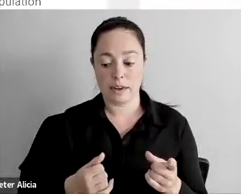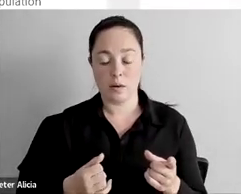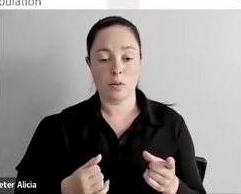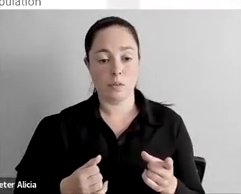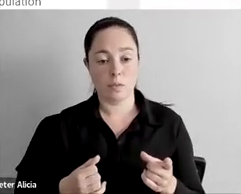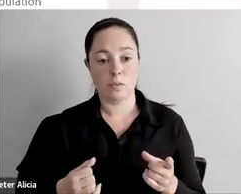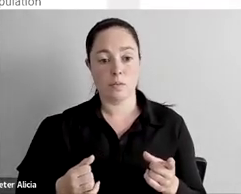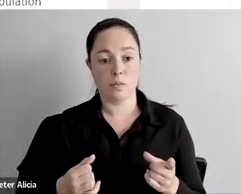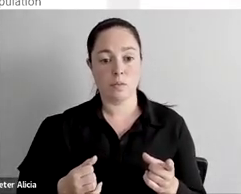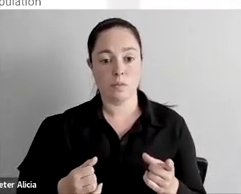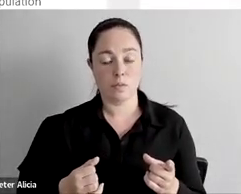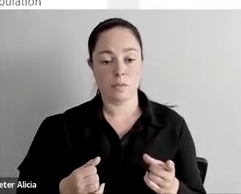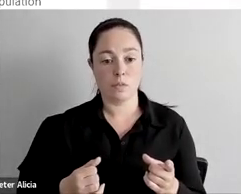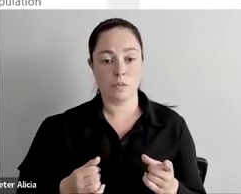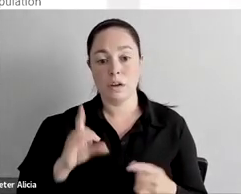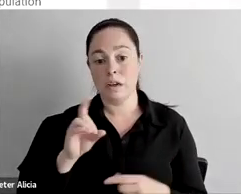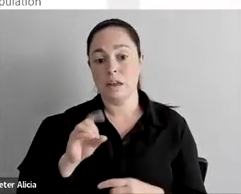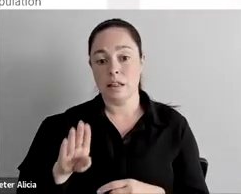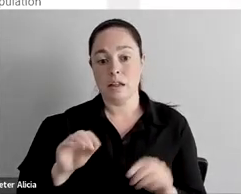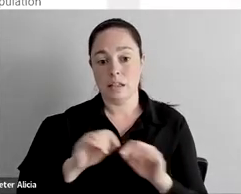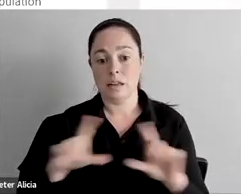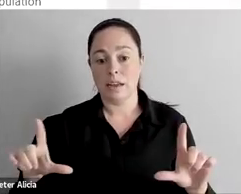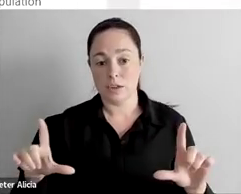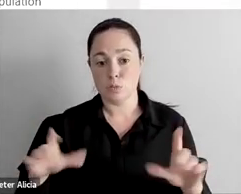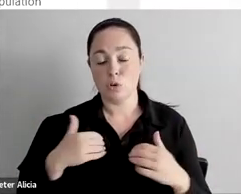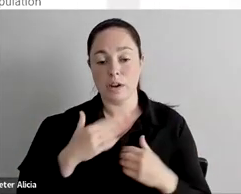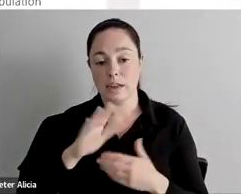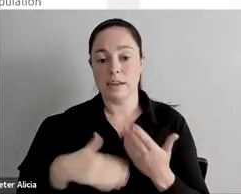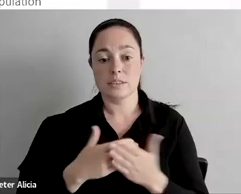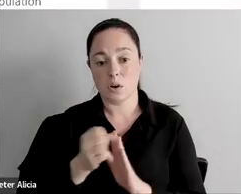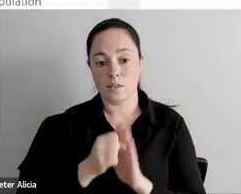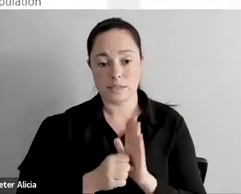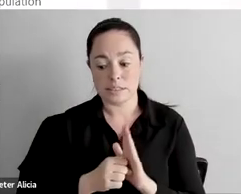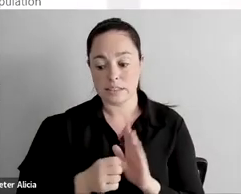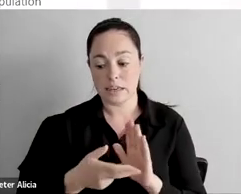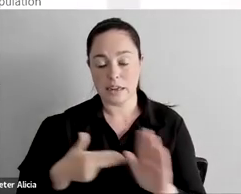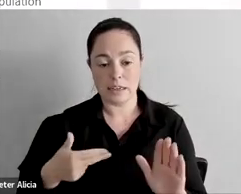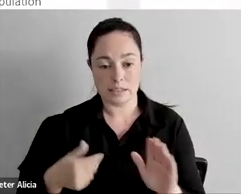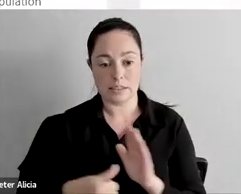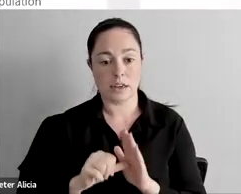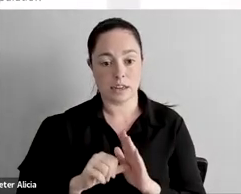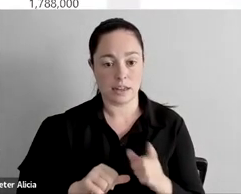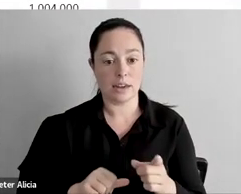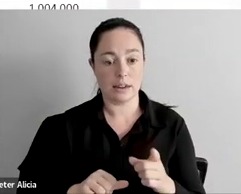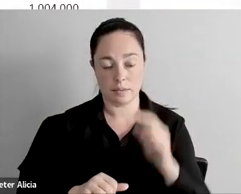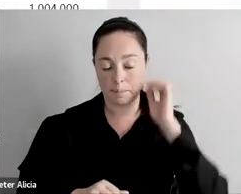dashboard has all states highlighted. So the statistics